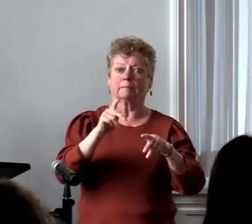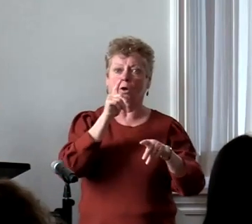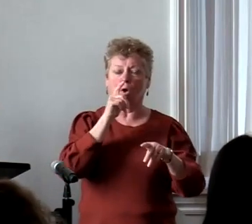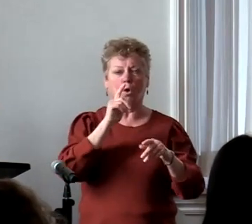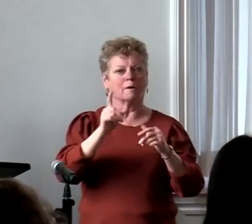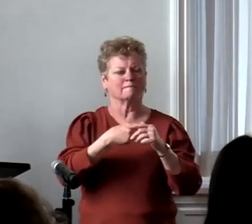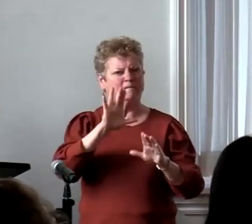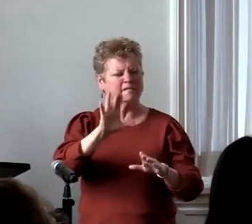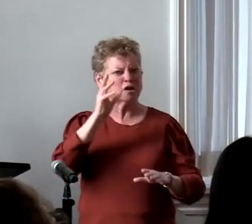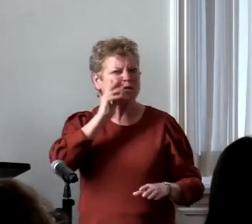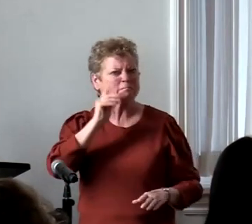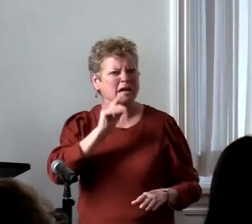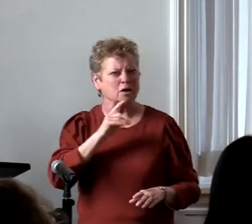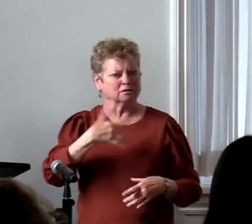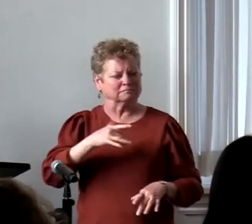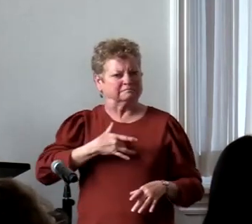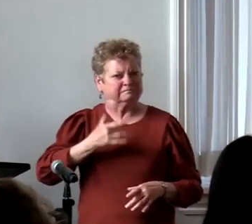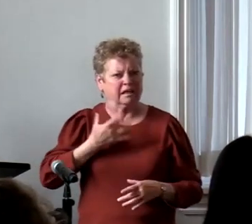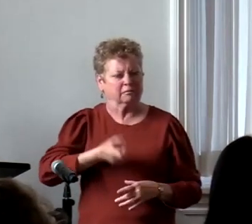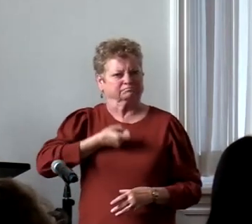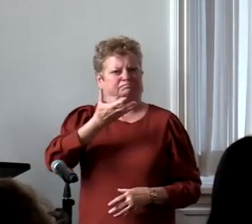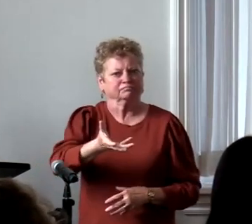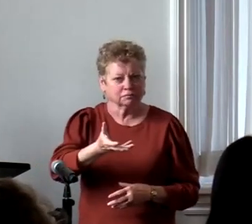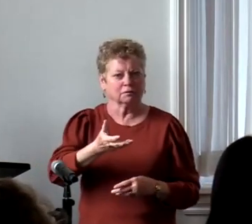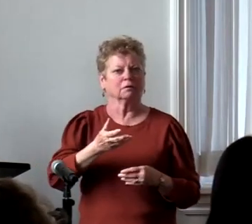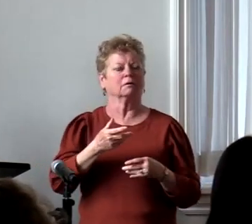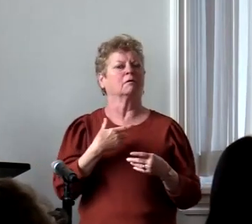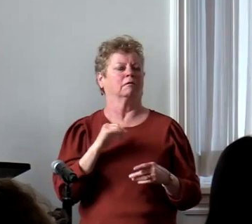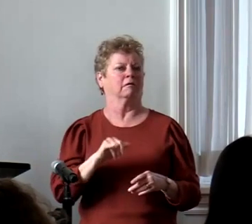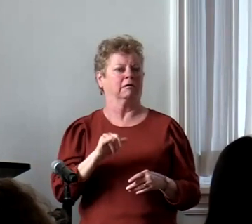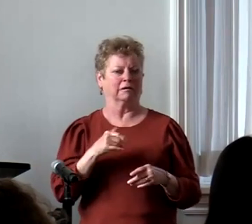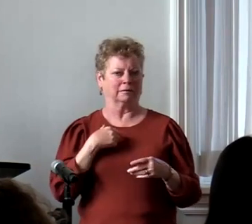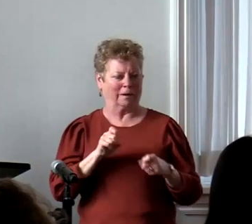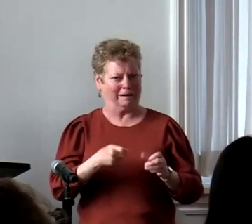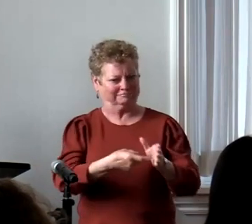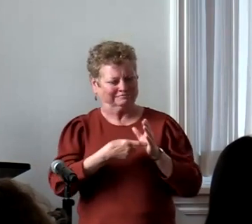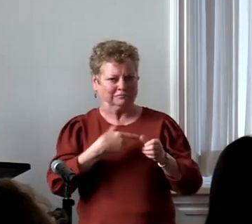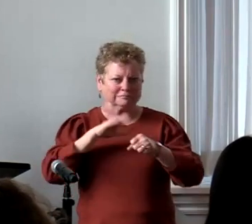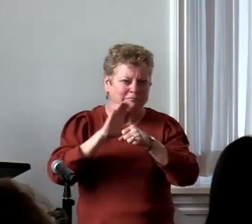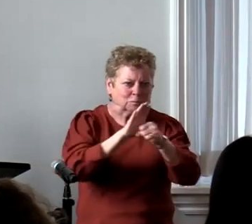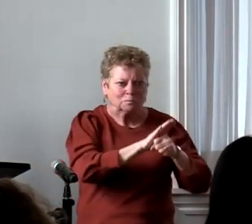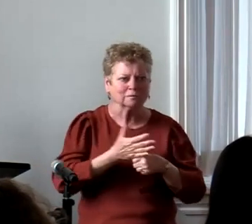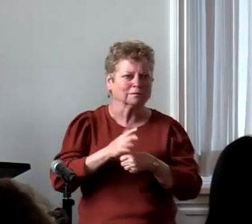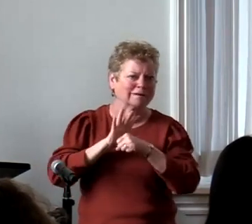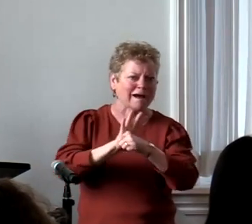and participating in the questions and advocacy required for us to understand the quality of life of everyone.